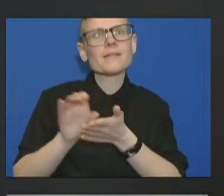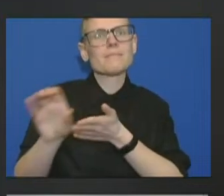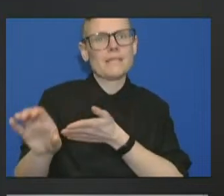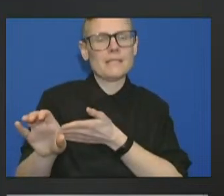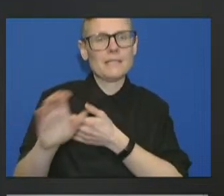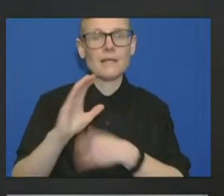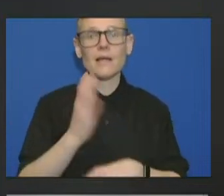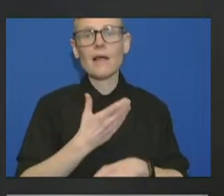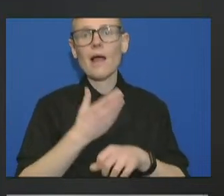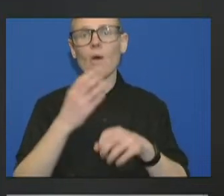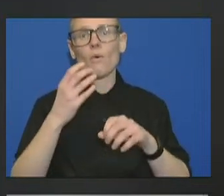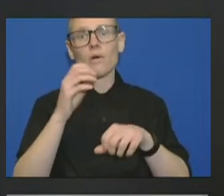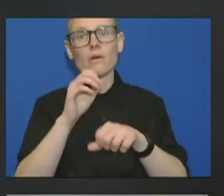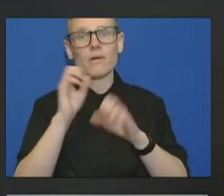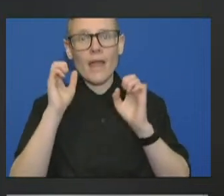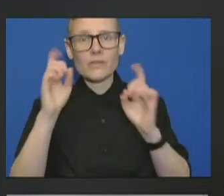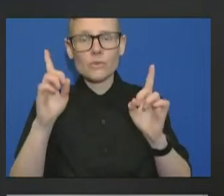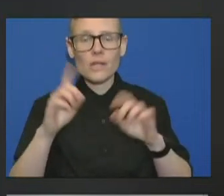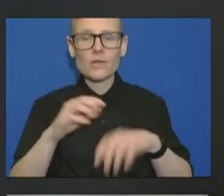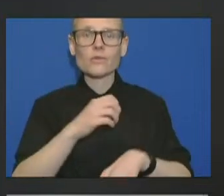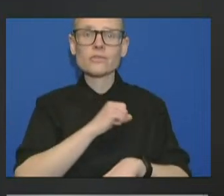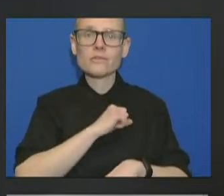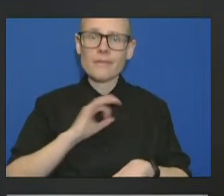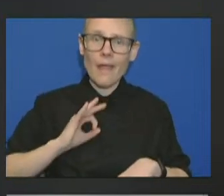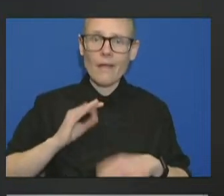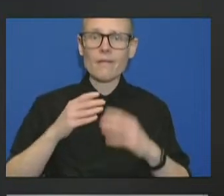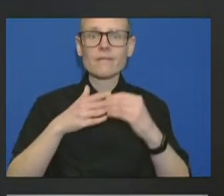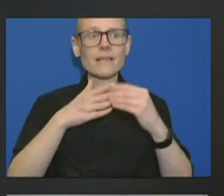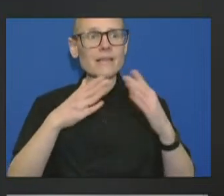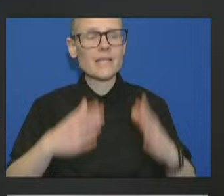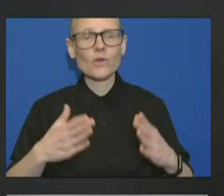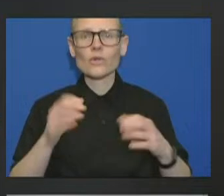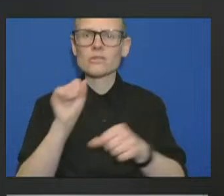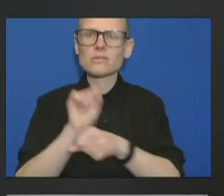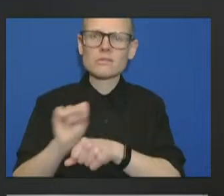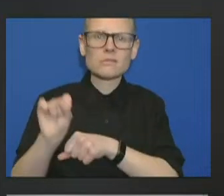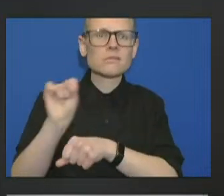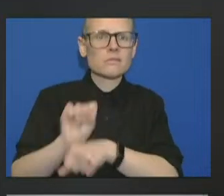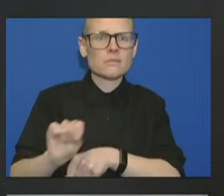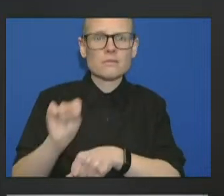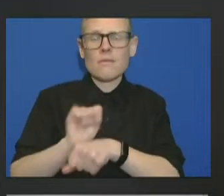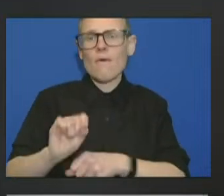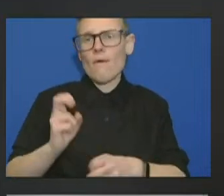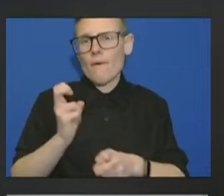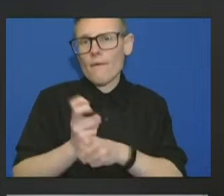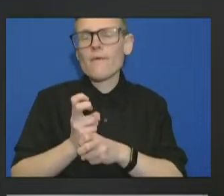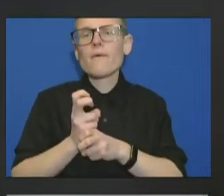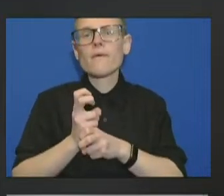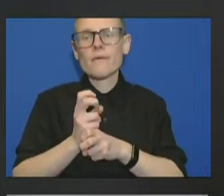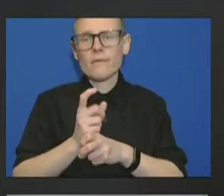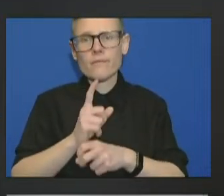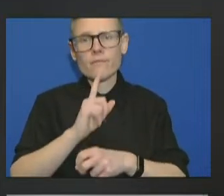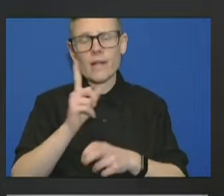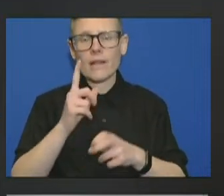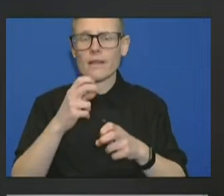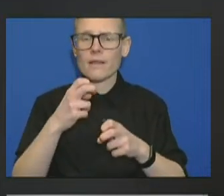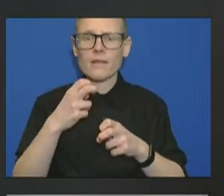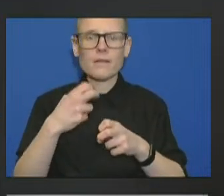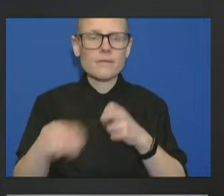compensation. And this is money well spent. Our educators and